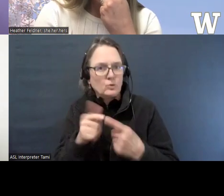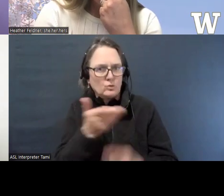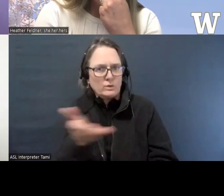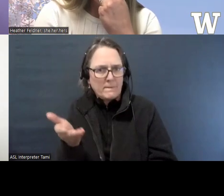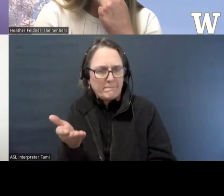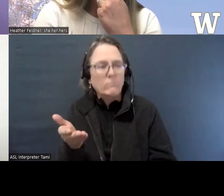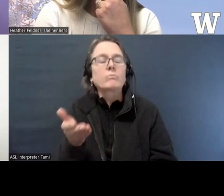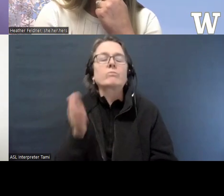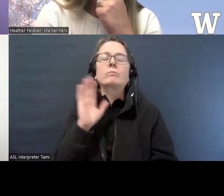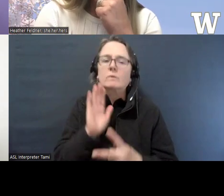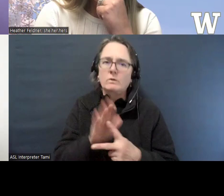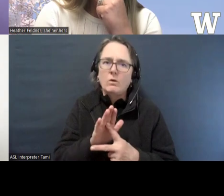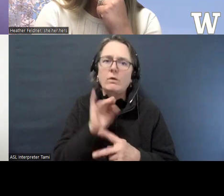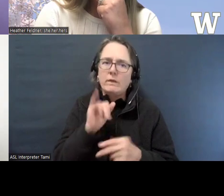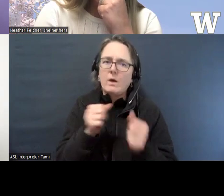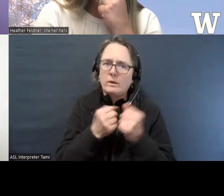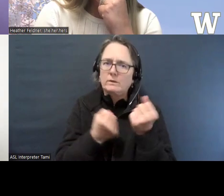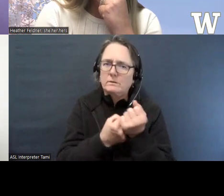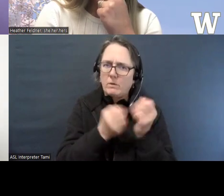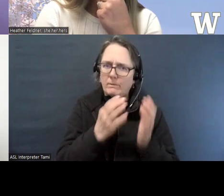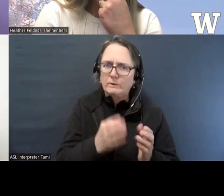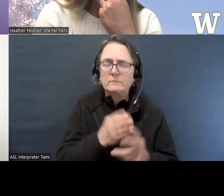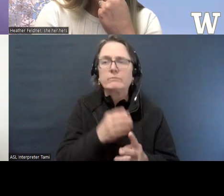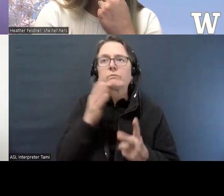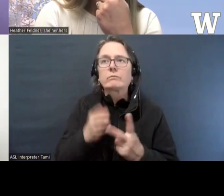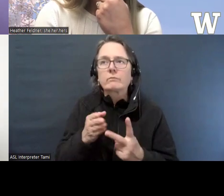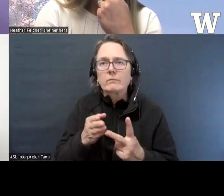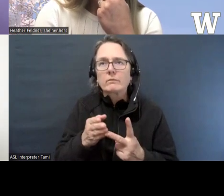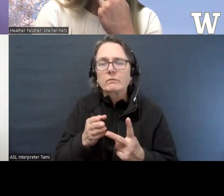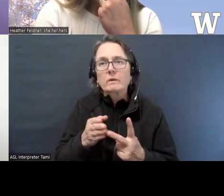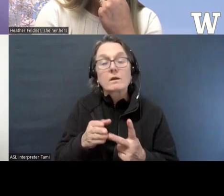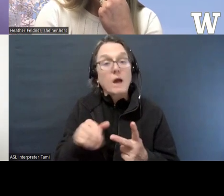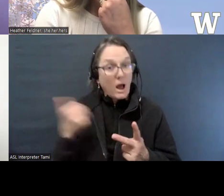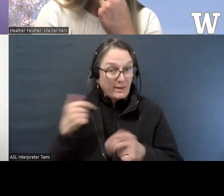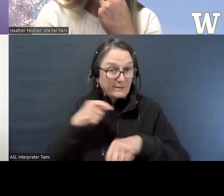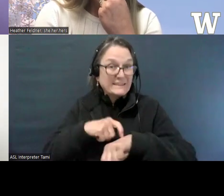and the staff of the facility are not willing to guide me properly.